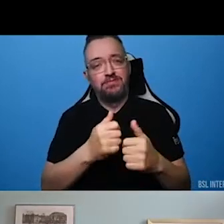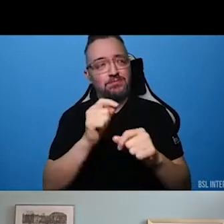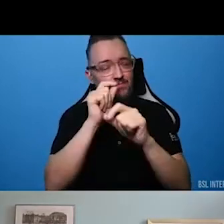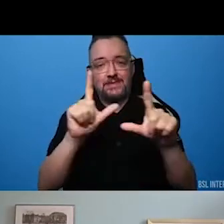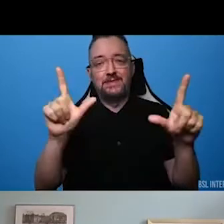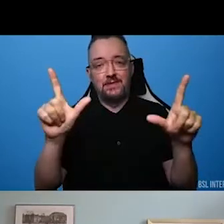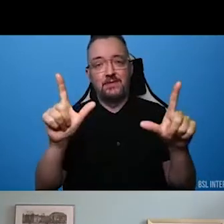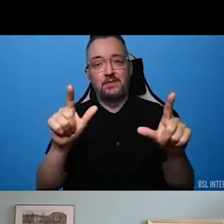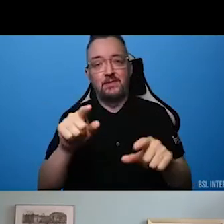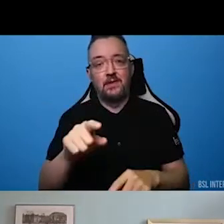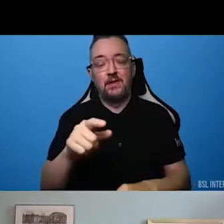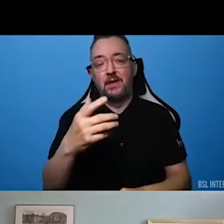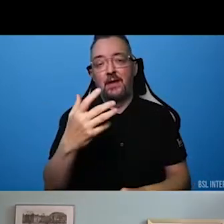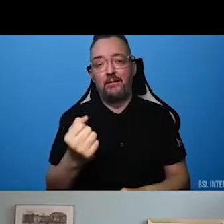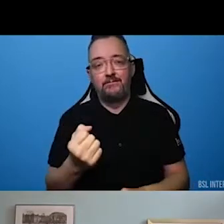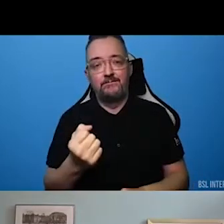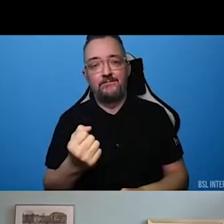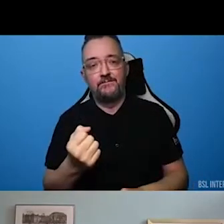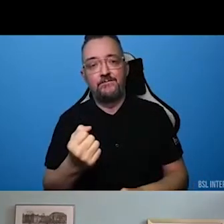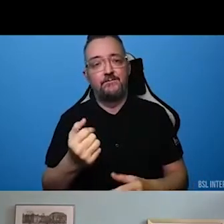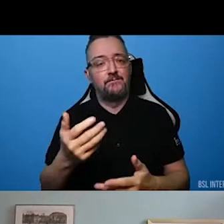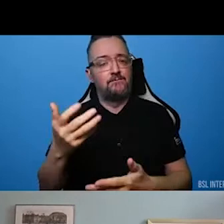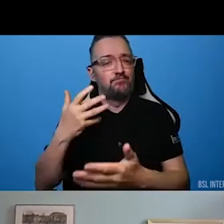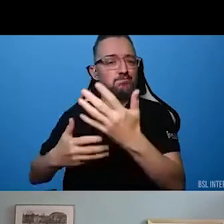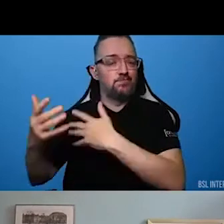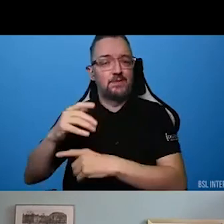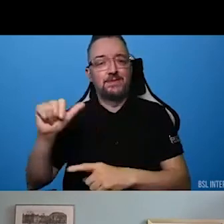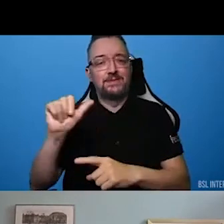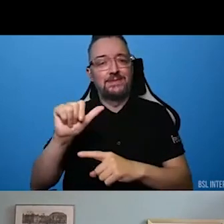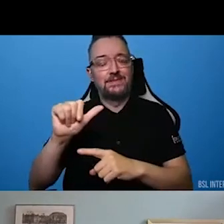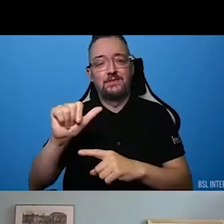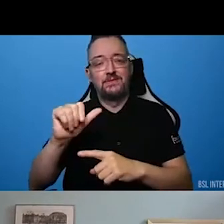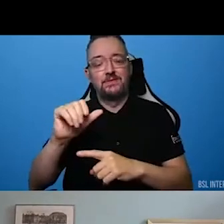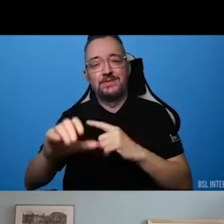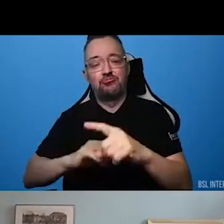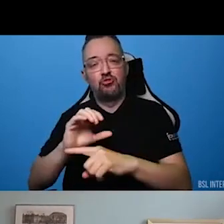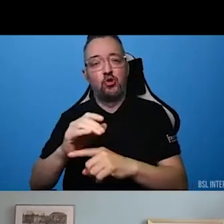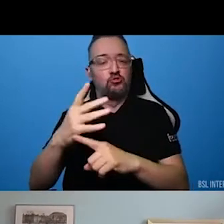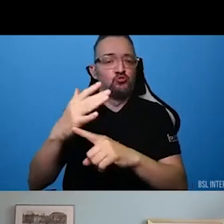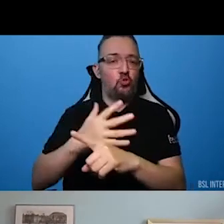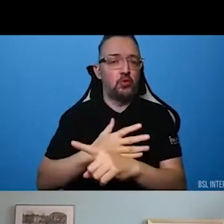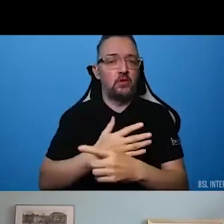which abounds and renaissance allegories of love and domestic bliss.